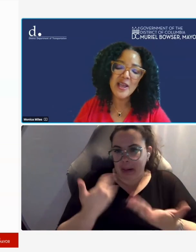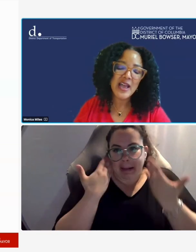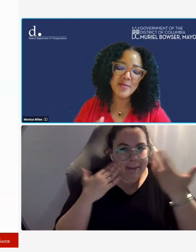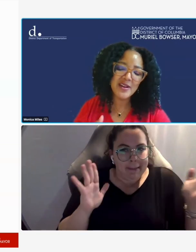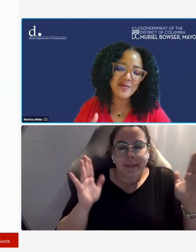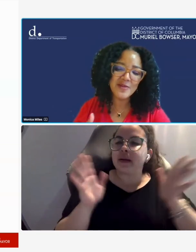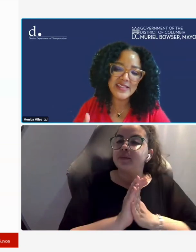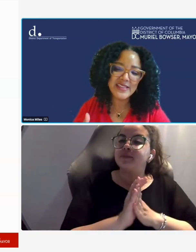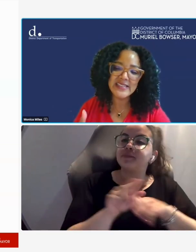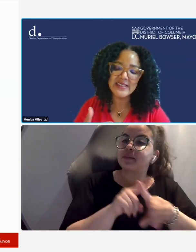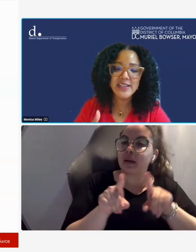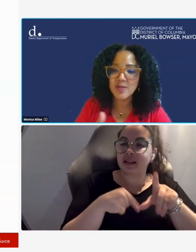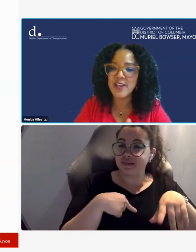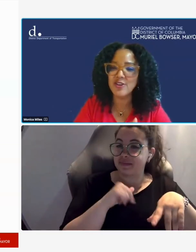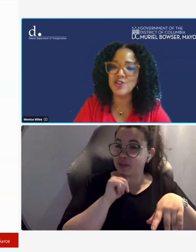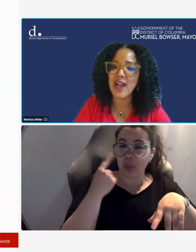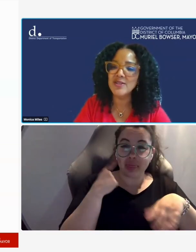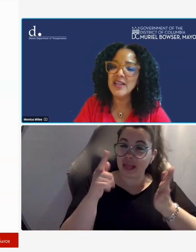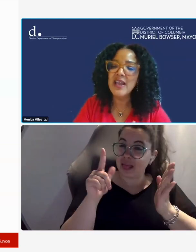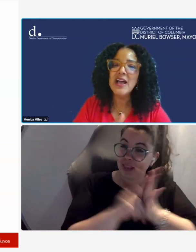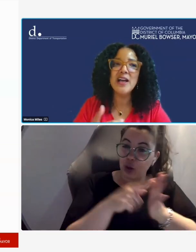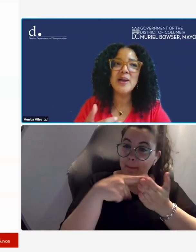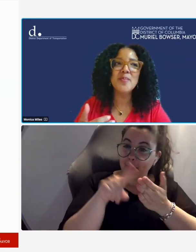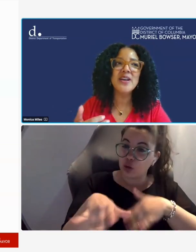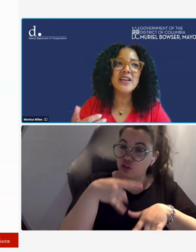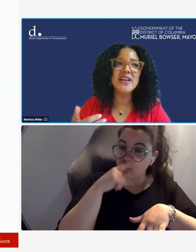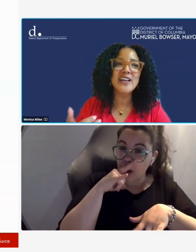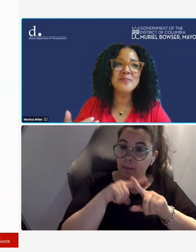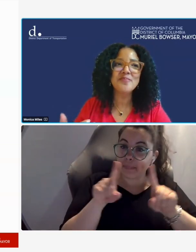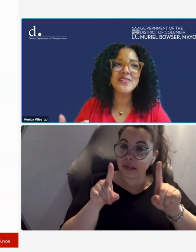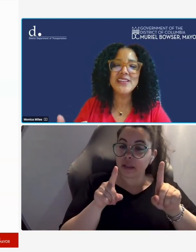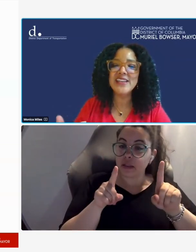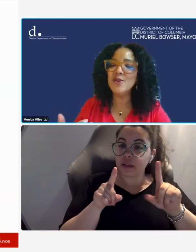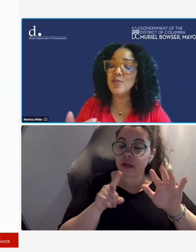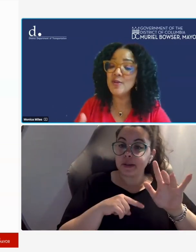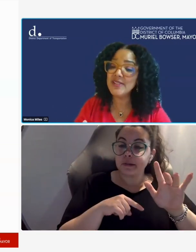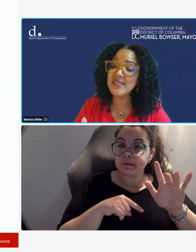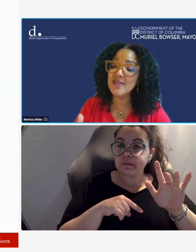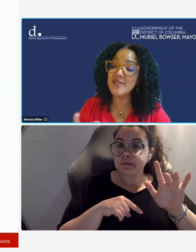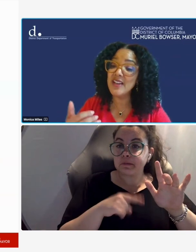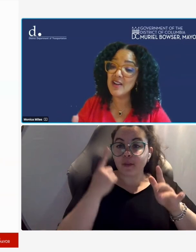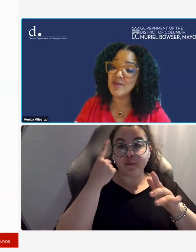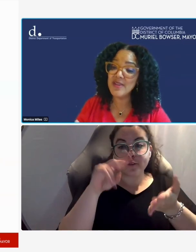but i don't really think it's illegal to pay your child um but um for purposes of the government